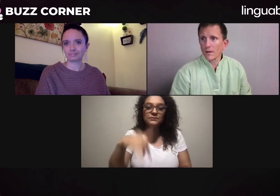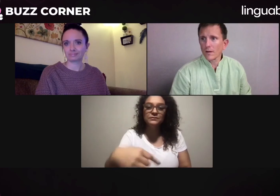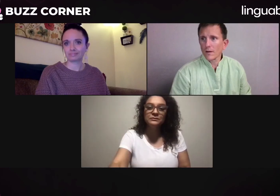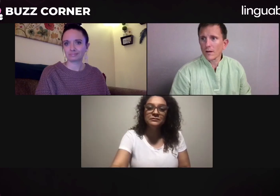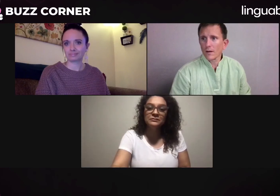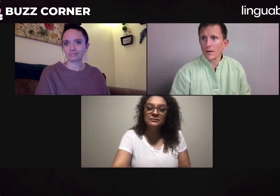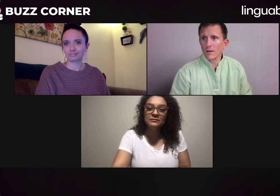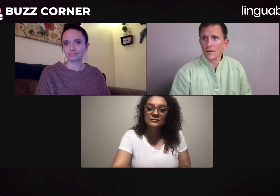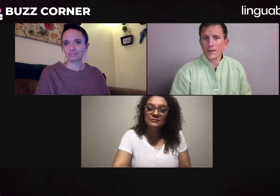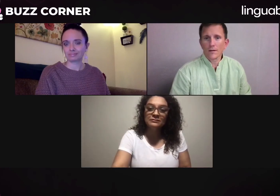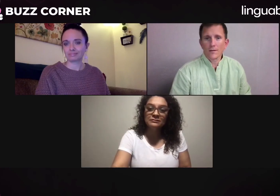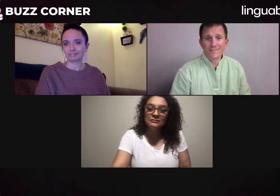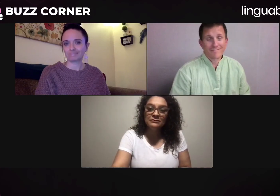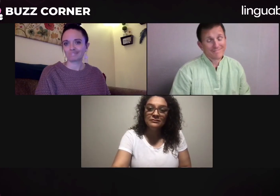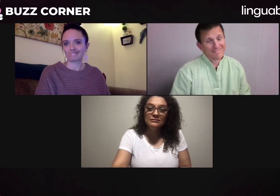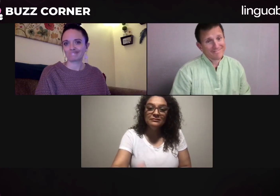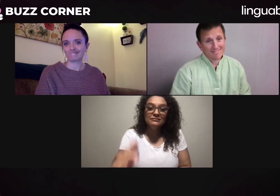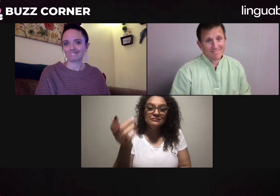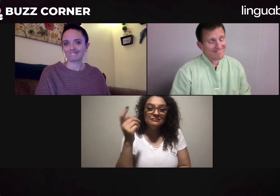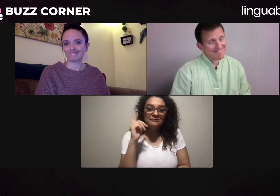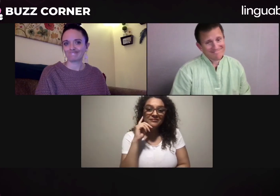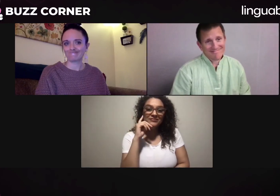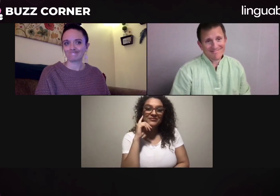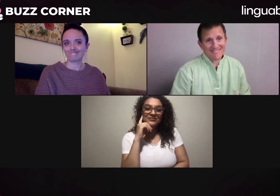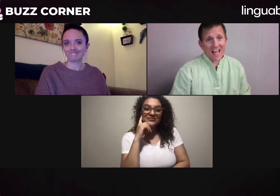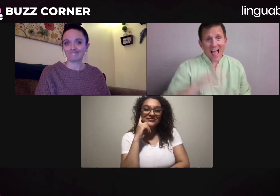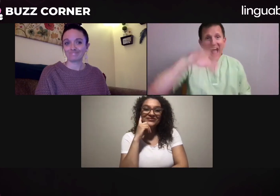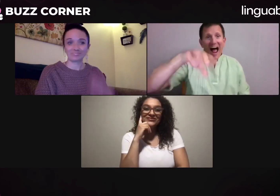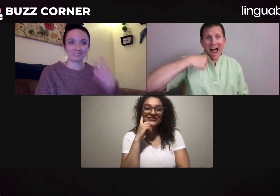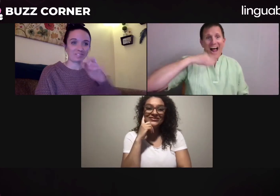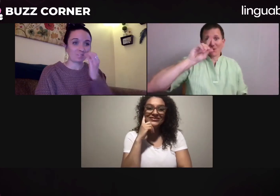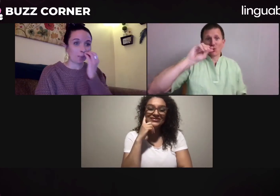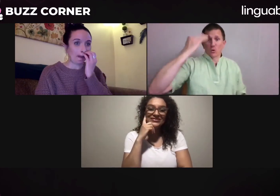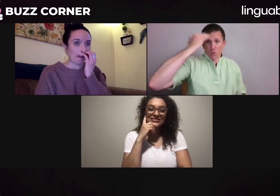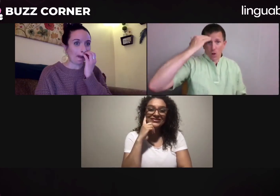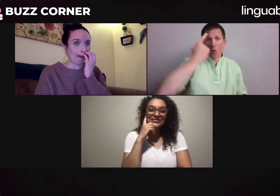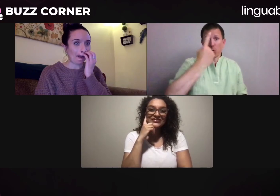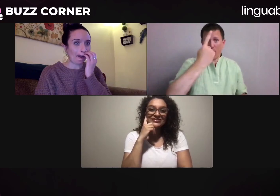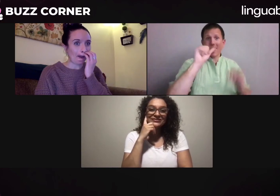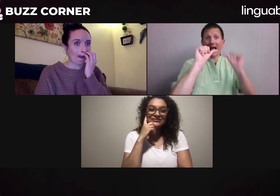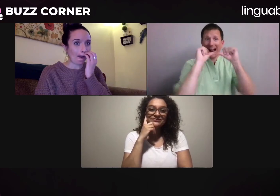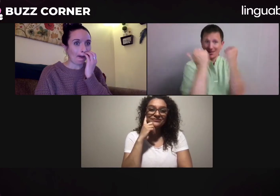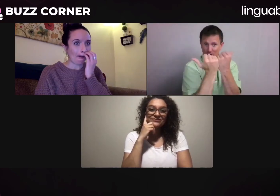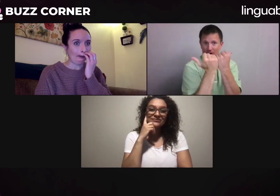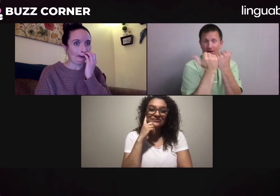And why are they posting that? I do know an agency.